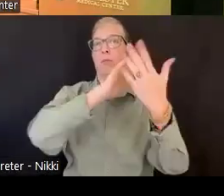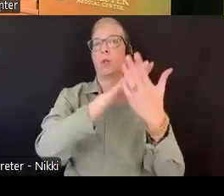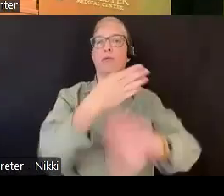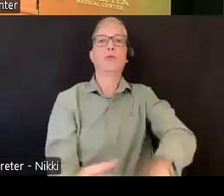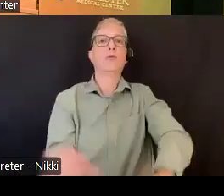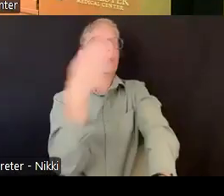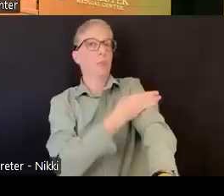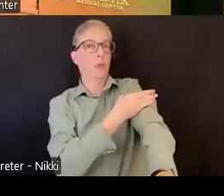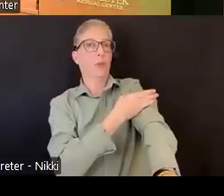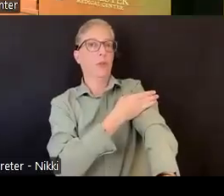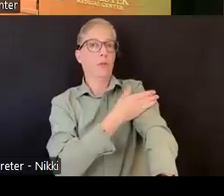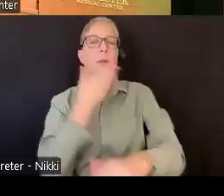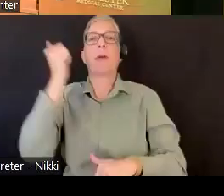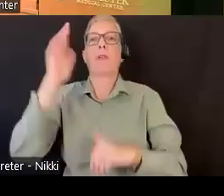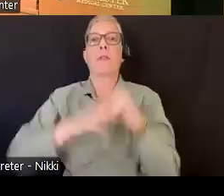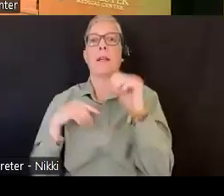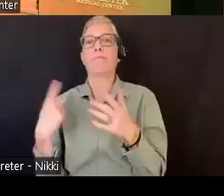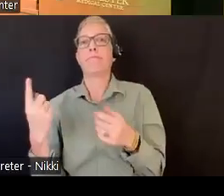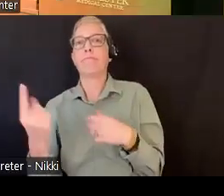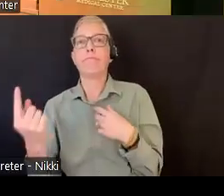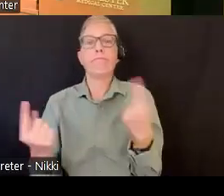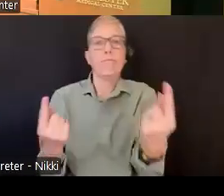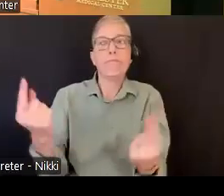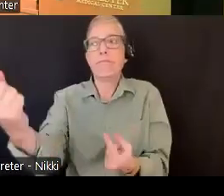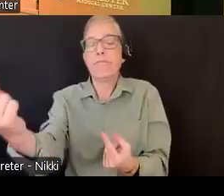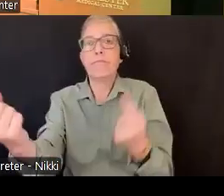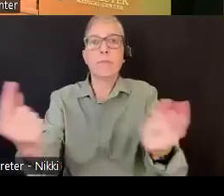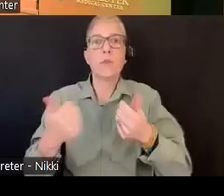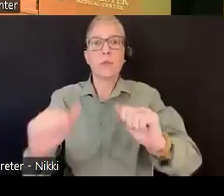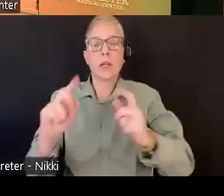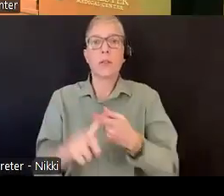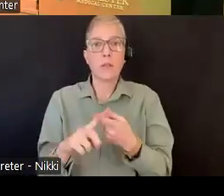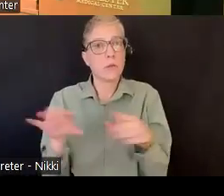how to fix things. And I've seen that pattern over and over and it always fails. Um, what was